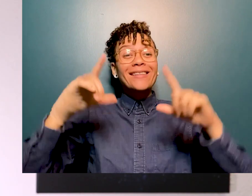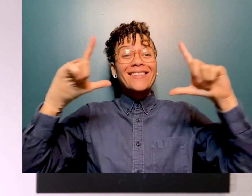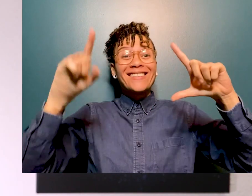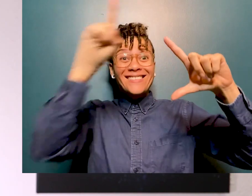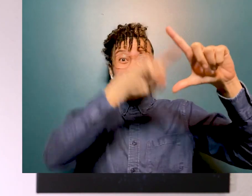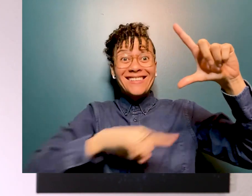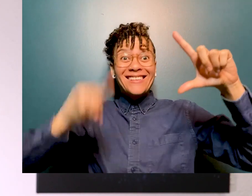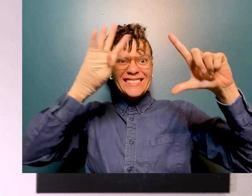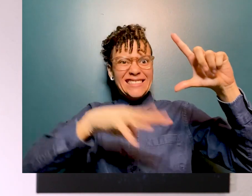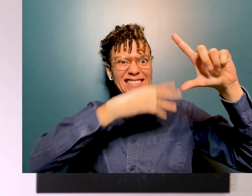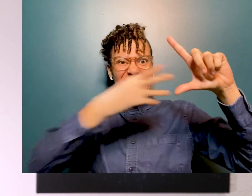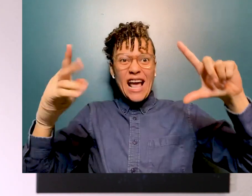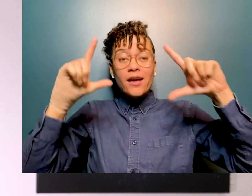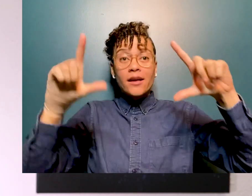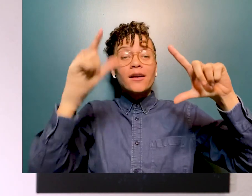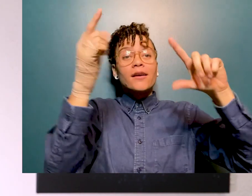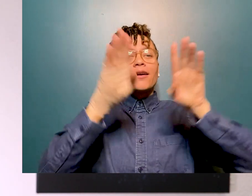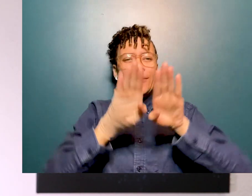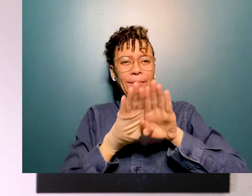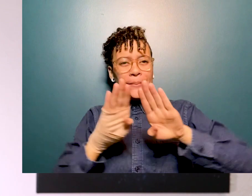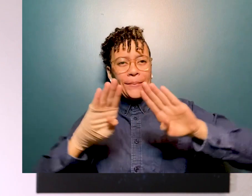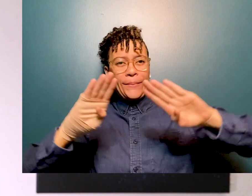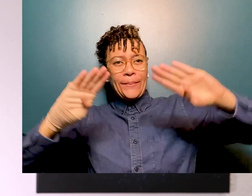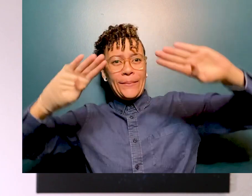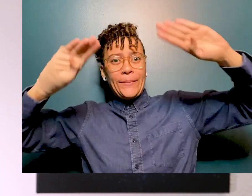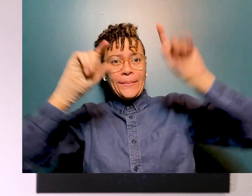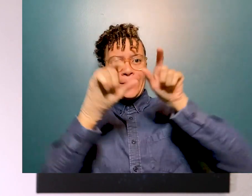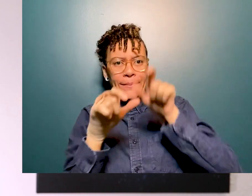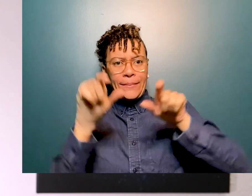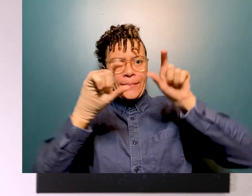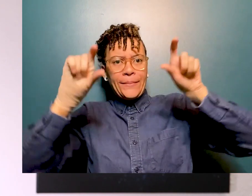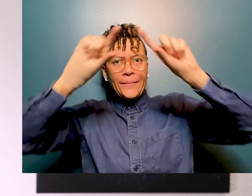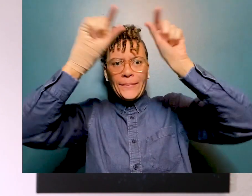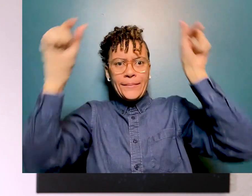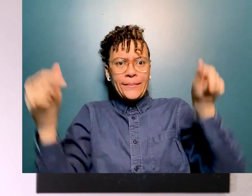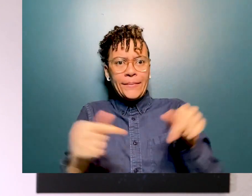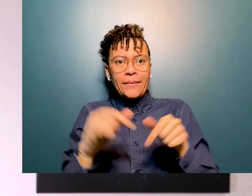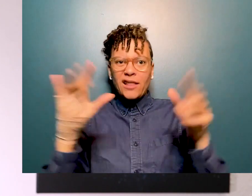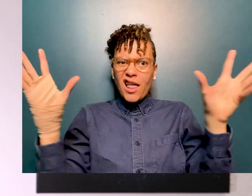So the concept of the 12 houses has been in use for about two thousand years now.